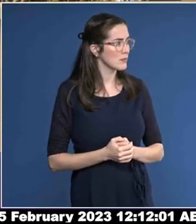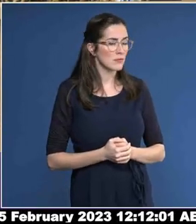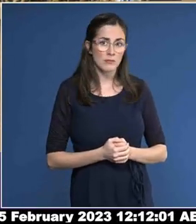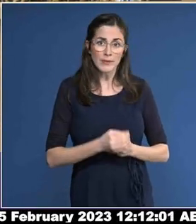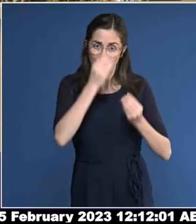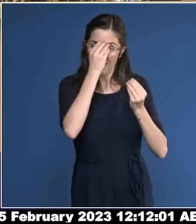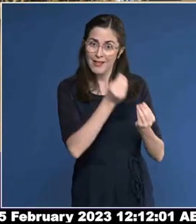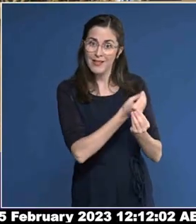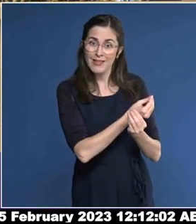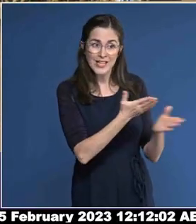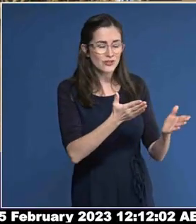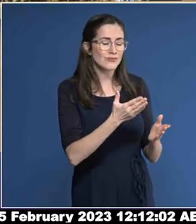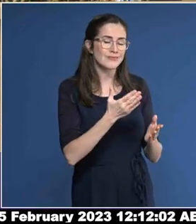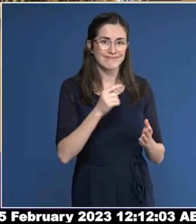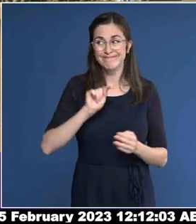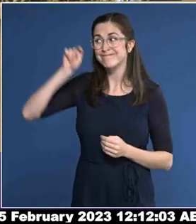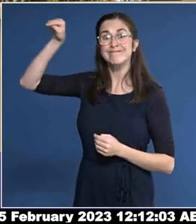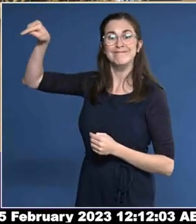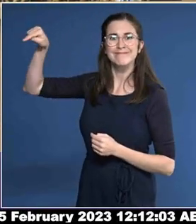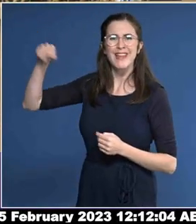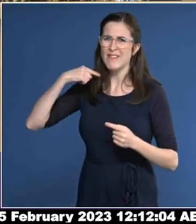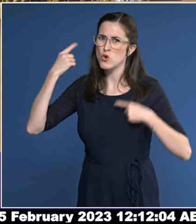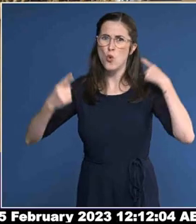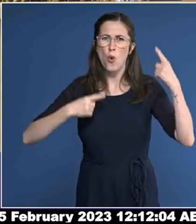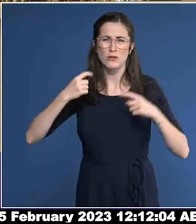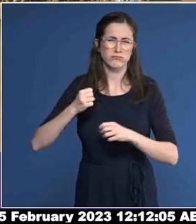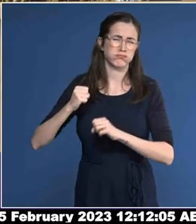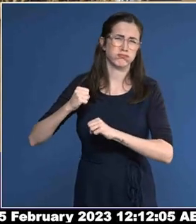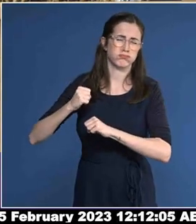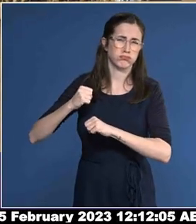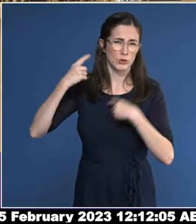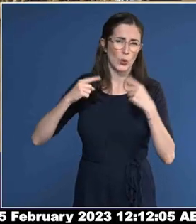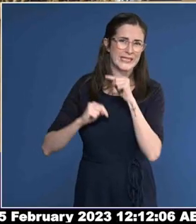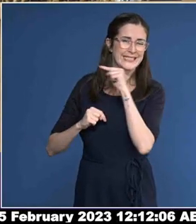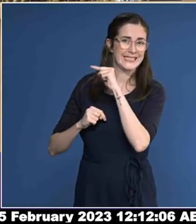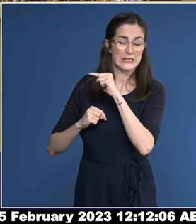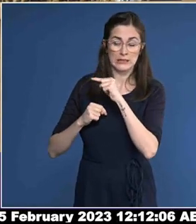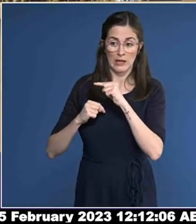jackhammering in the background, and the combination of me speaking quickly and the